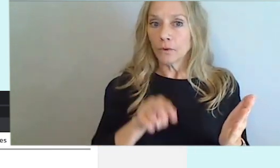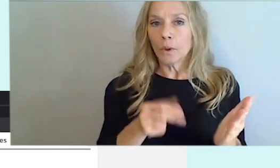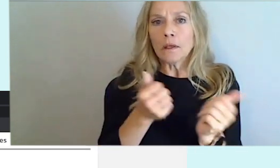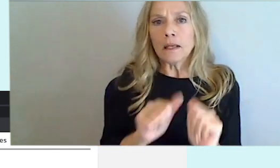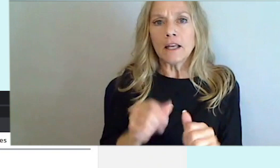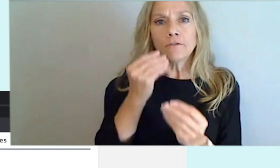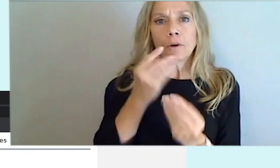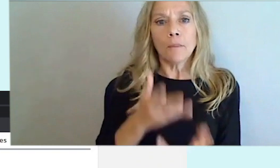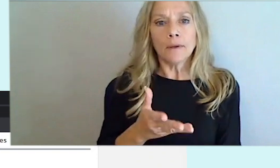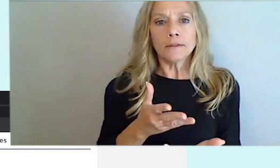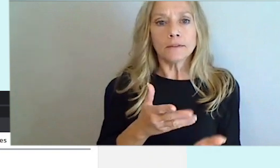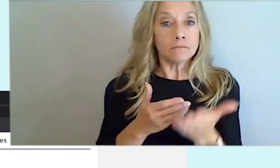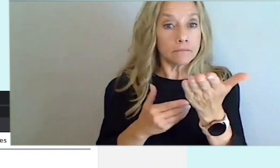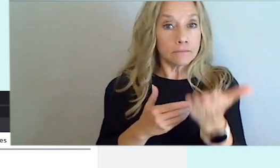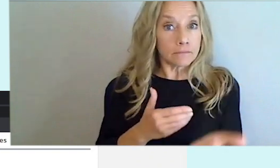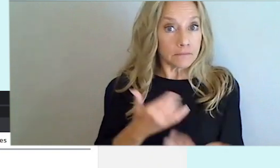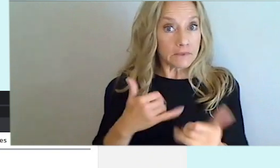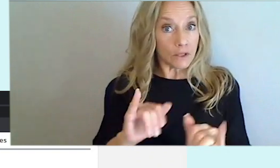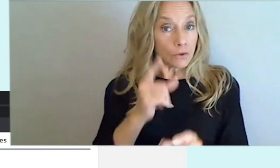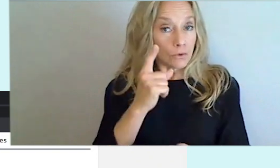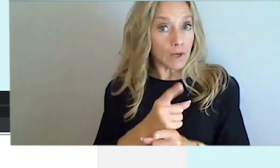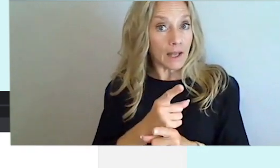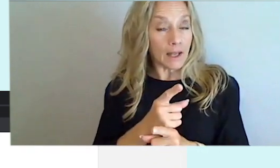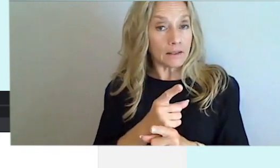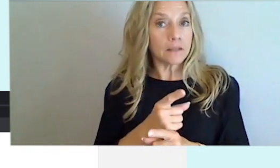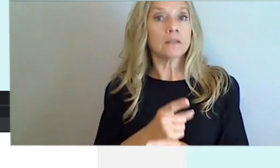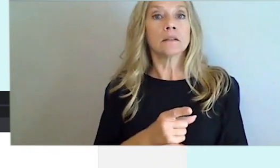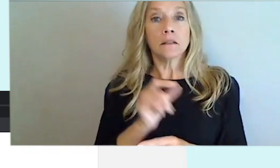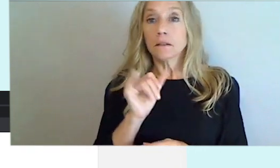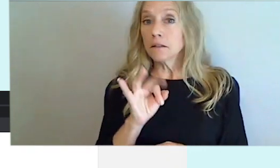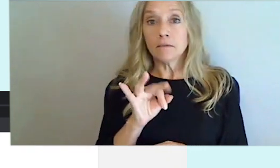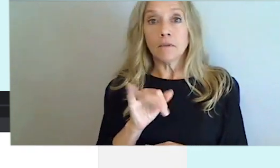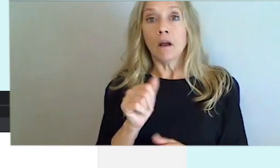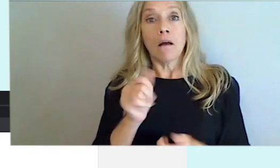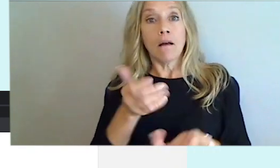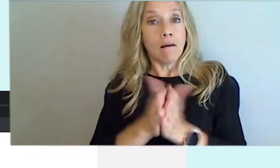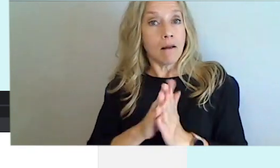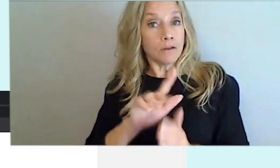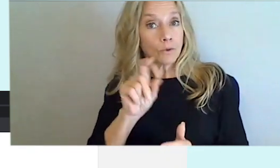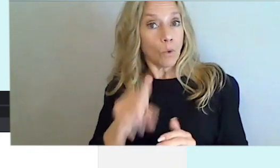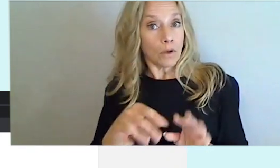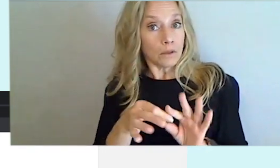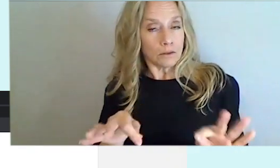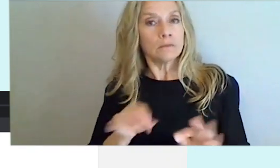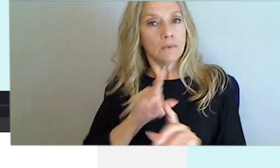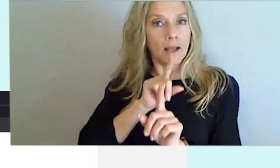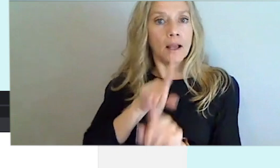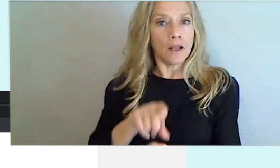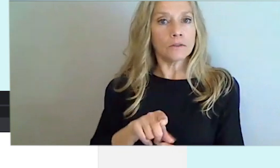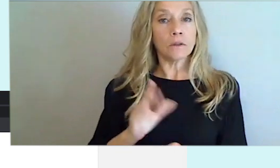make sure it's still correct, and answer any questions. For this example, the member needs to change the value